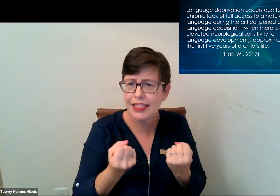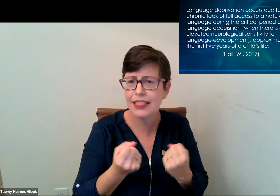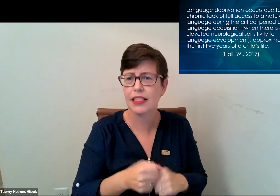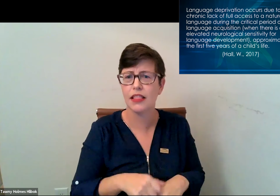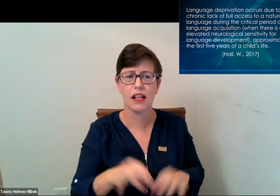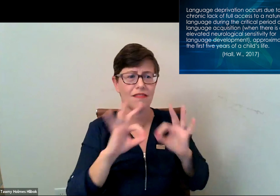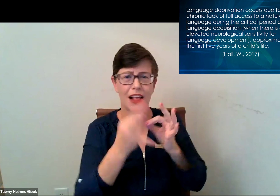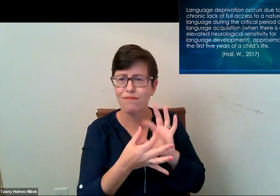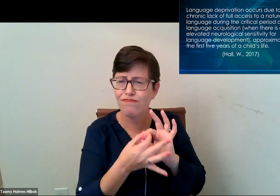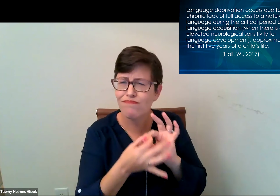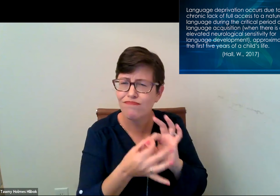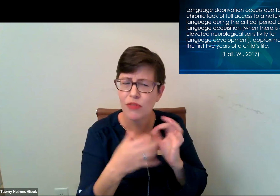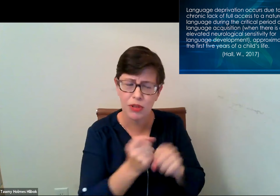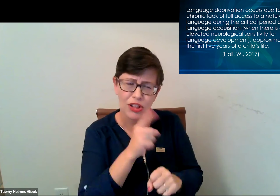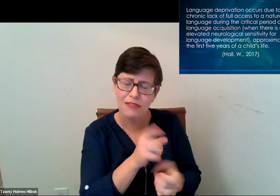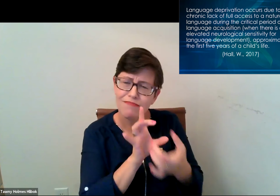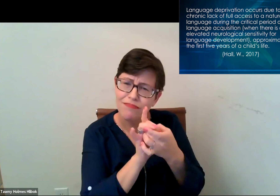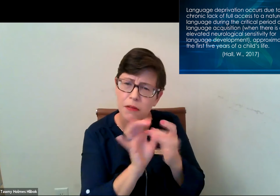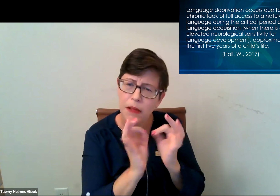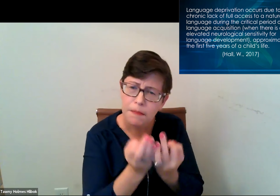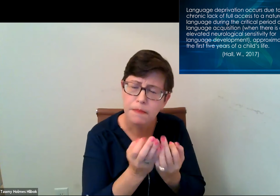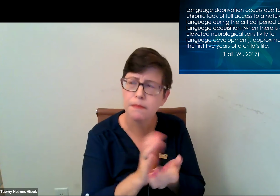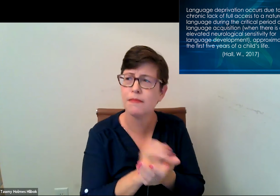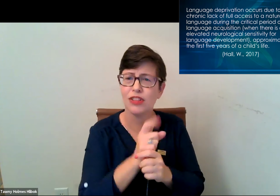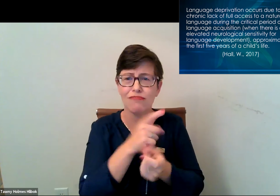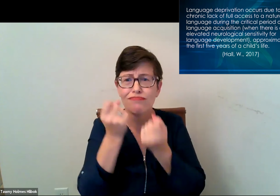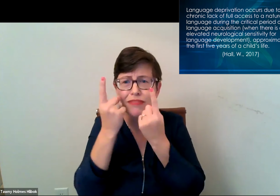Regarding their brain development their physical health their connections with others